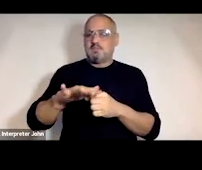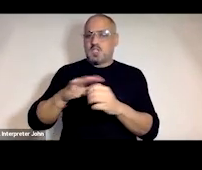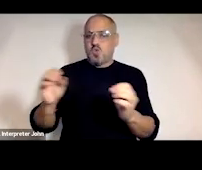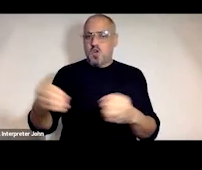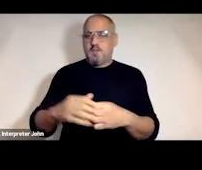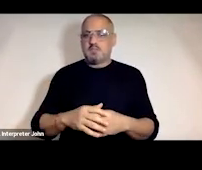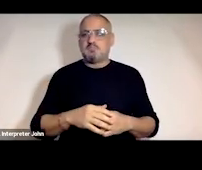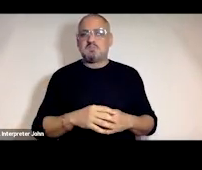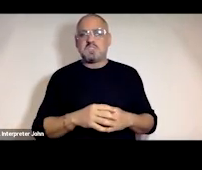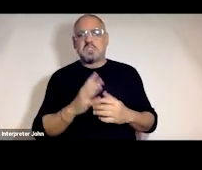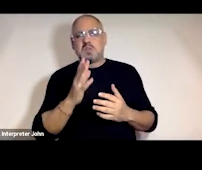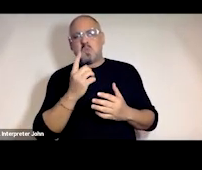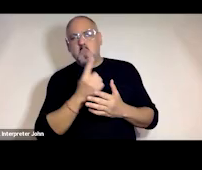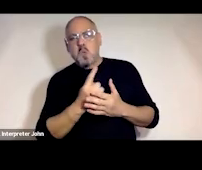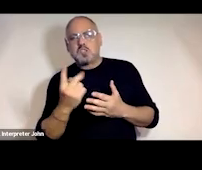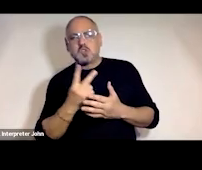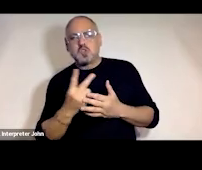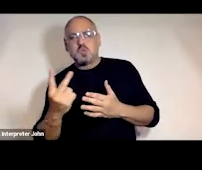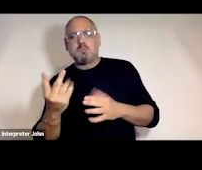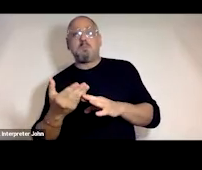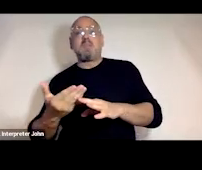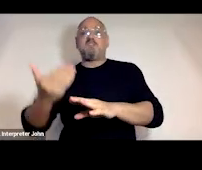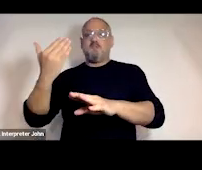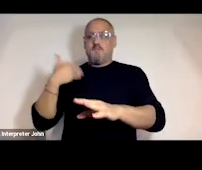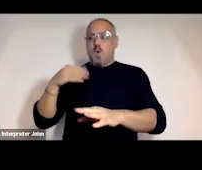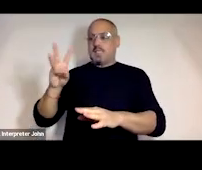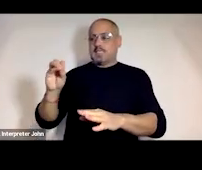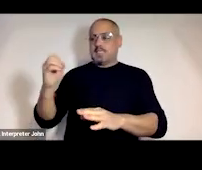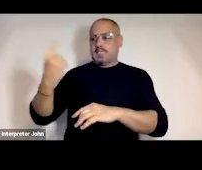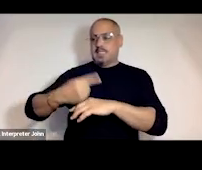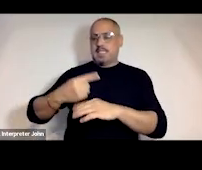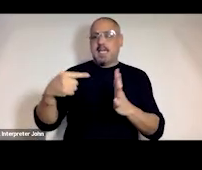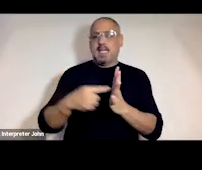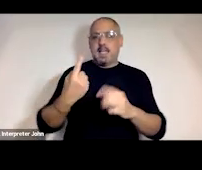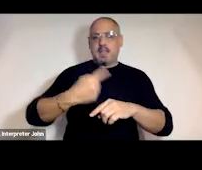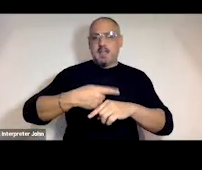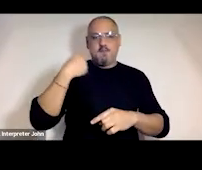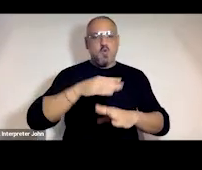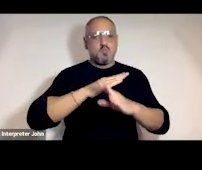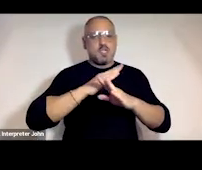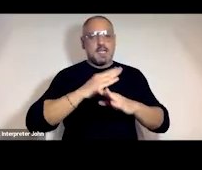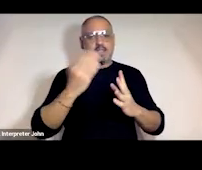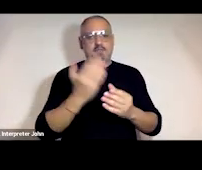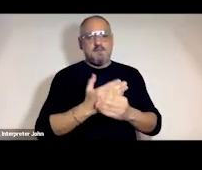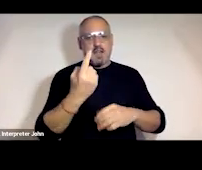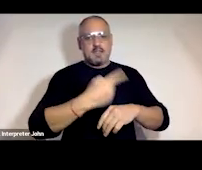about one to two weeks before the 60-day deadline for the protective filing date to request an appointment